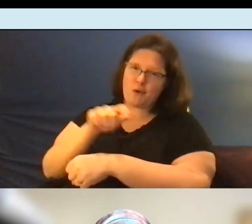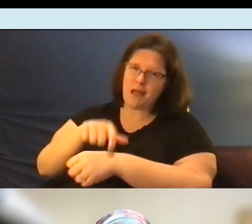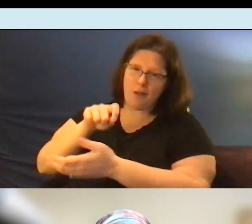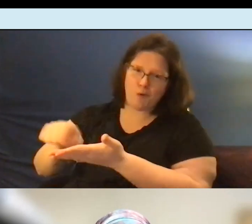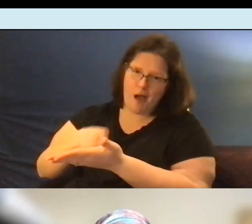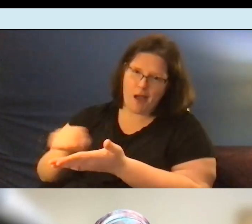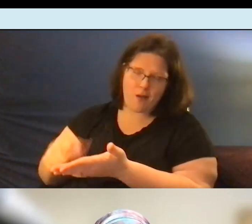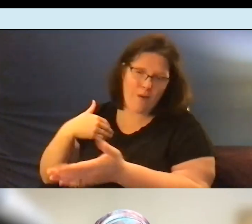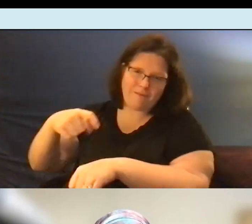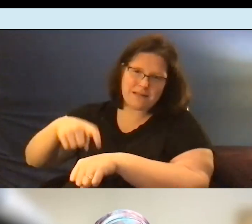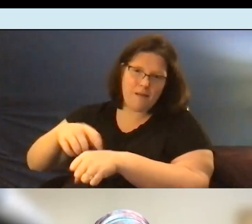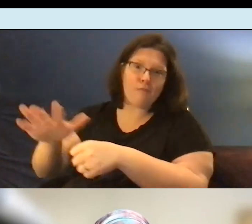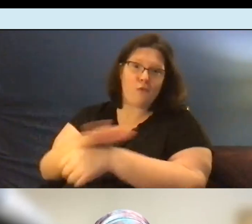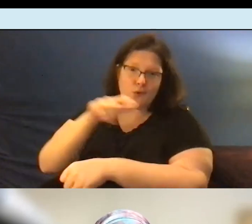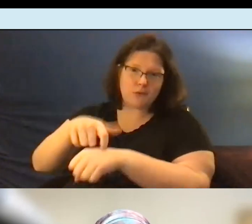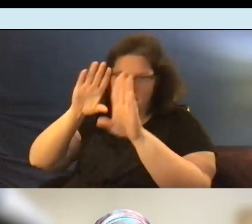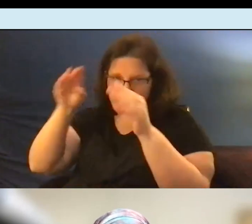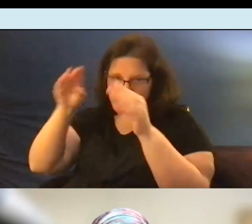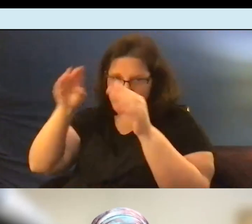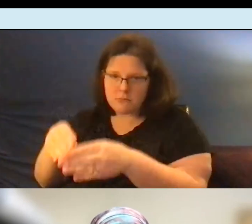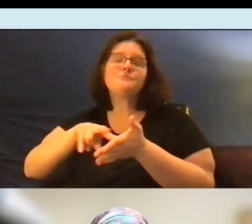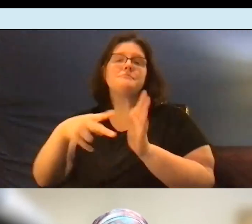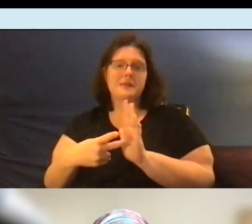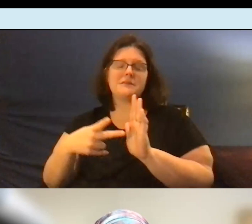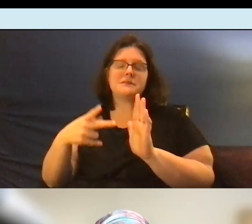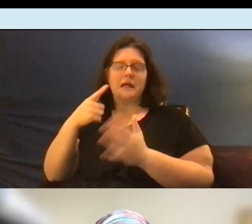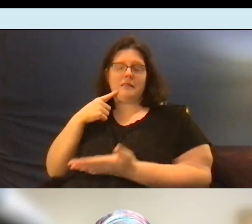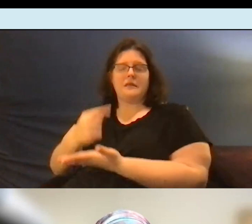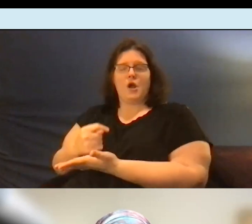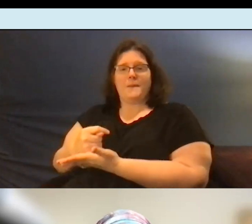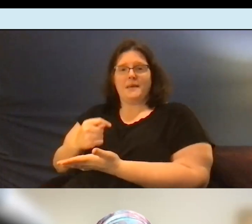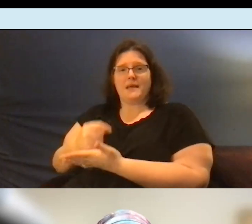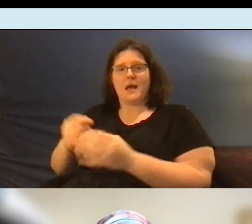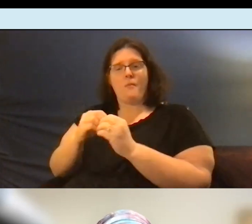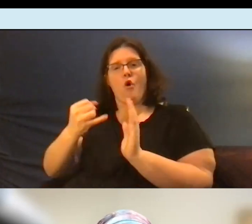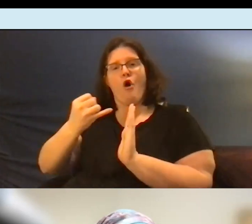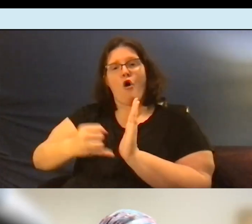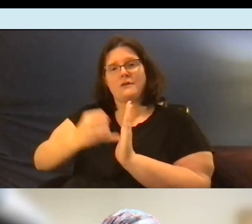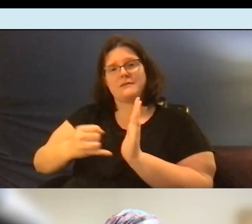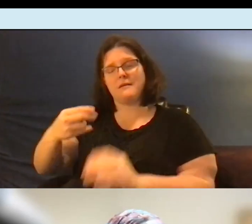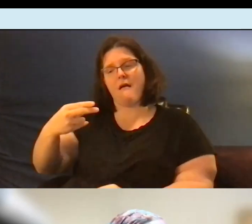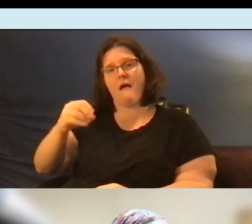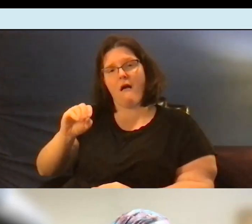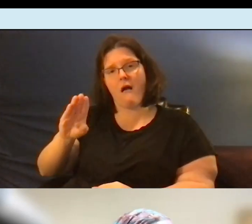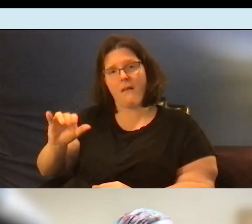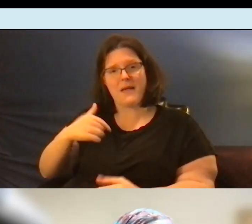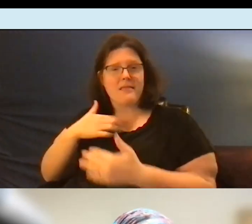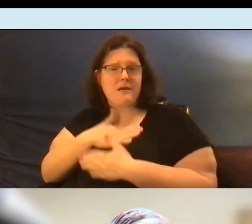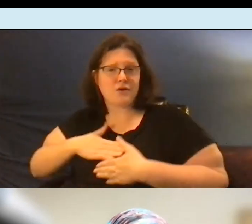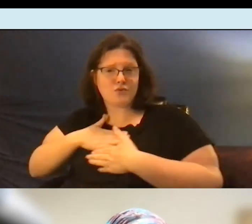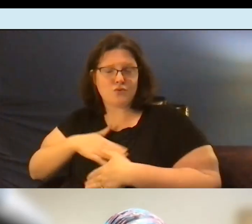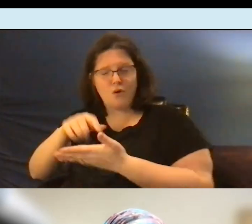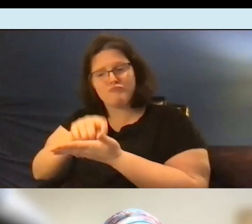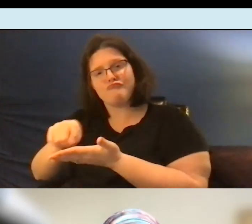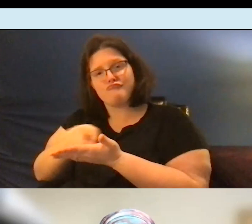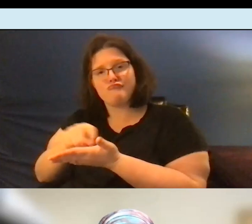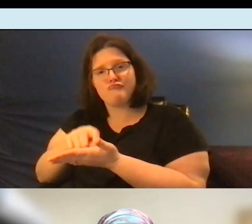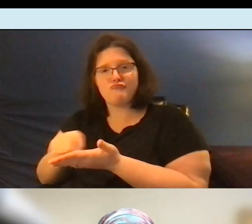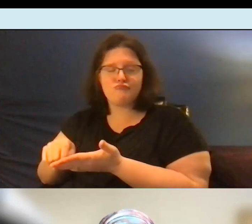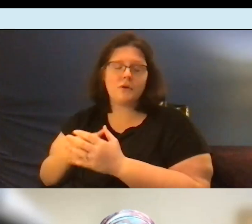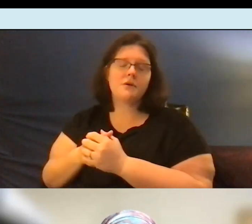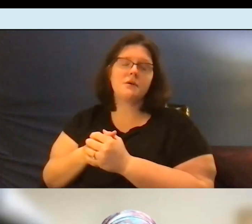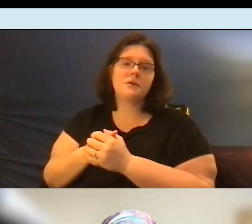um it's more of a kind of a therapeutic and uh artistic hobby for me um but I find that yeah I